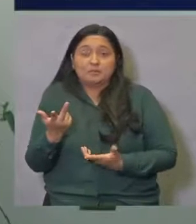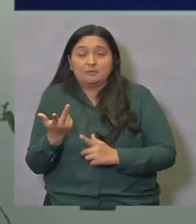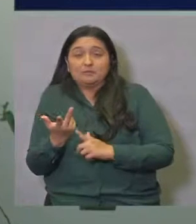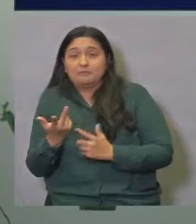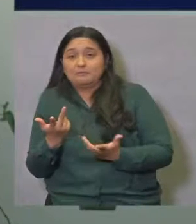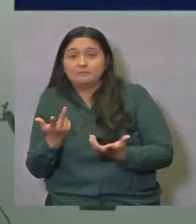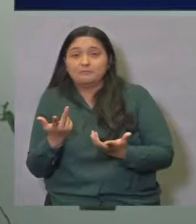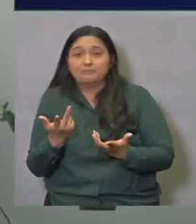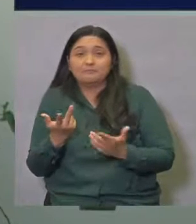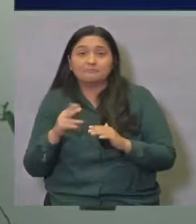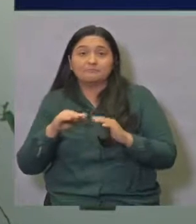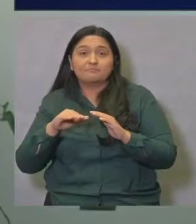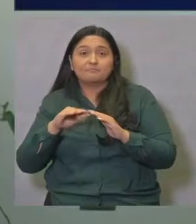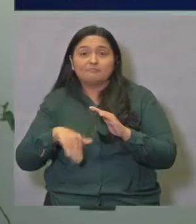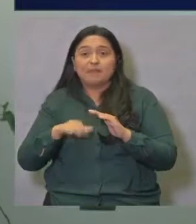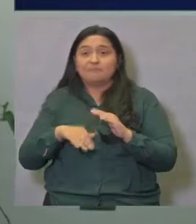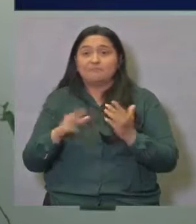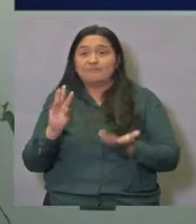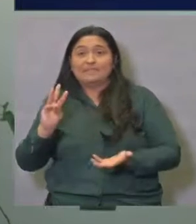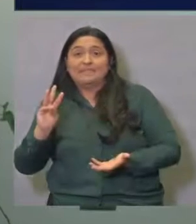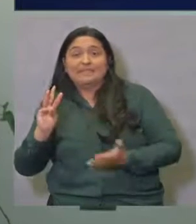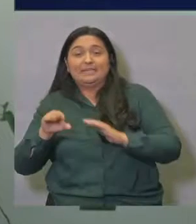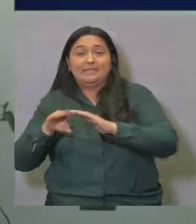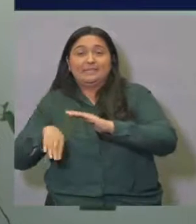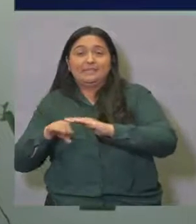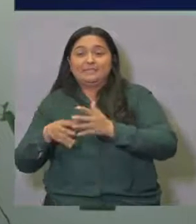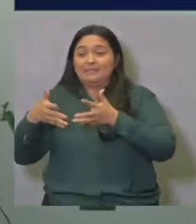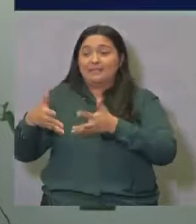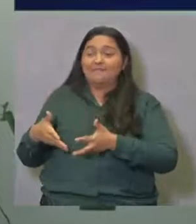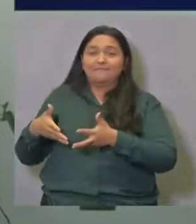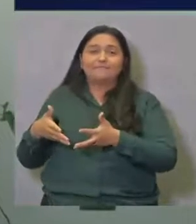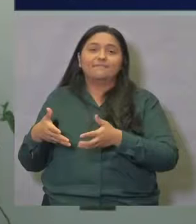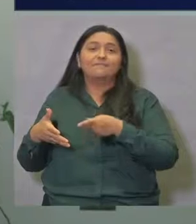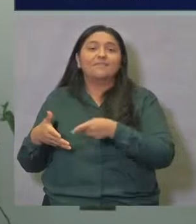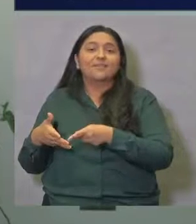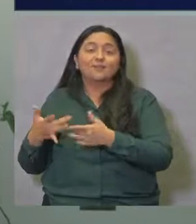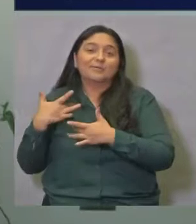NONE THAT ARE LEFT.